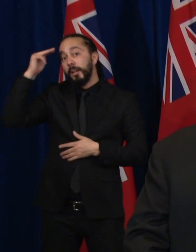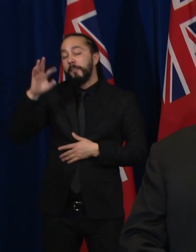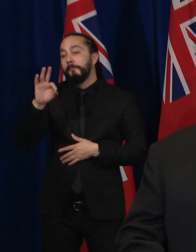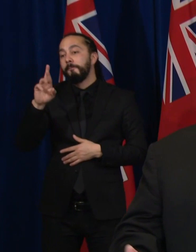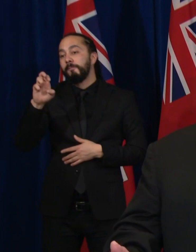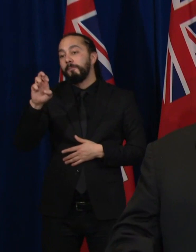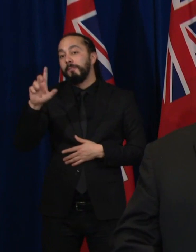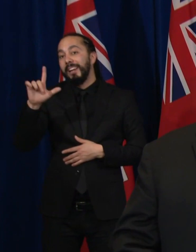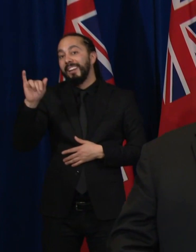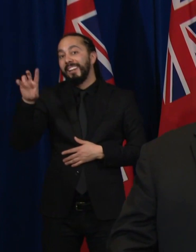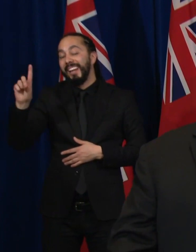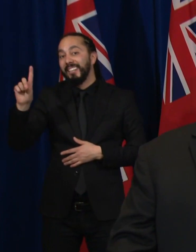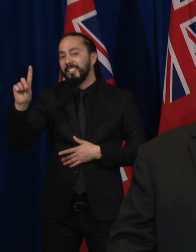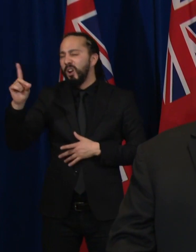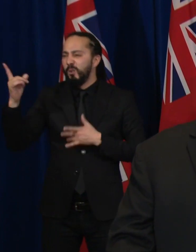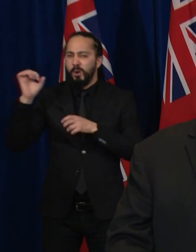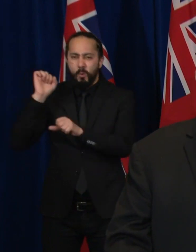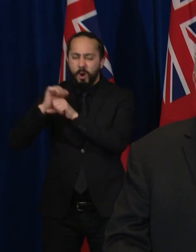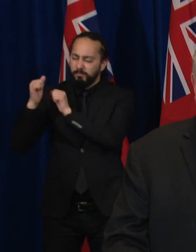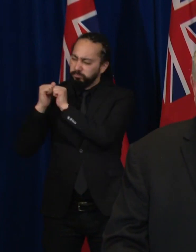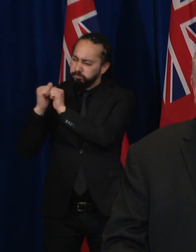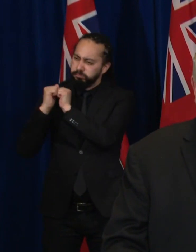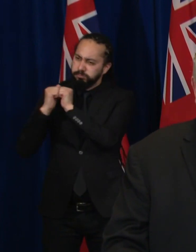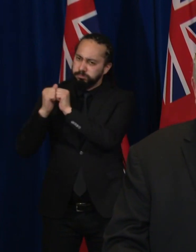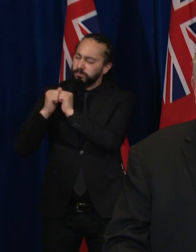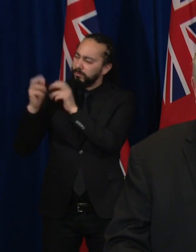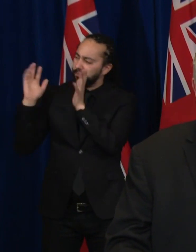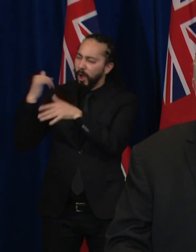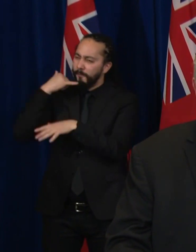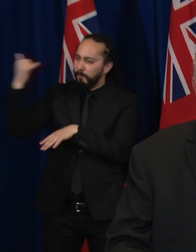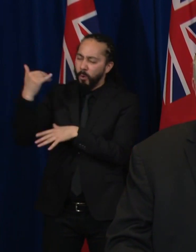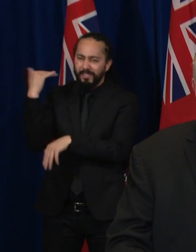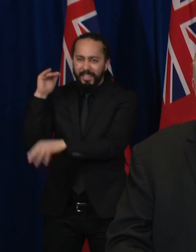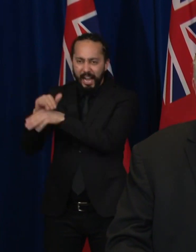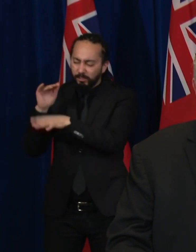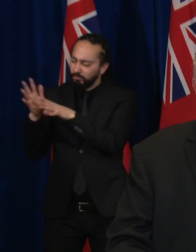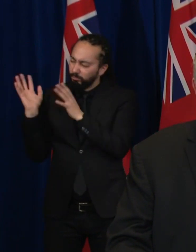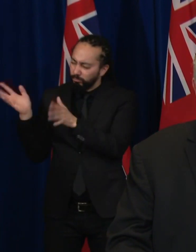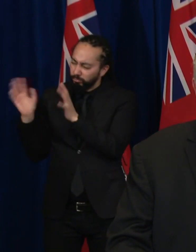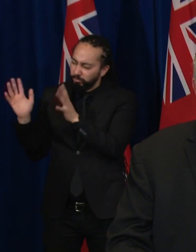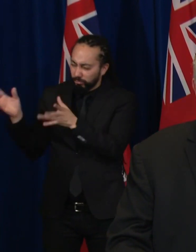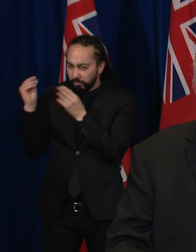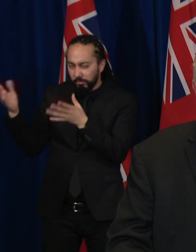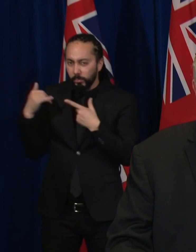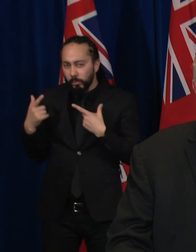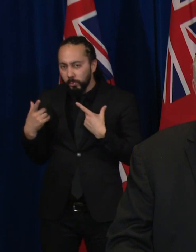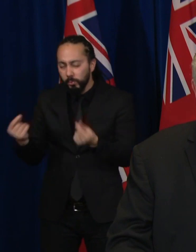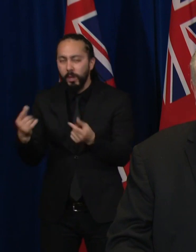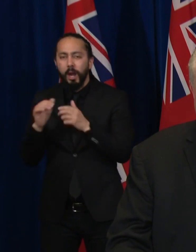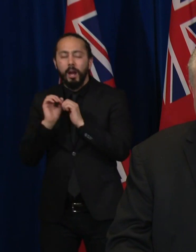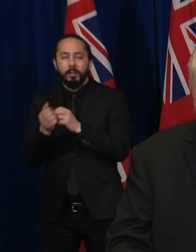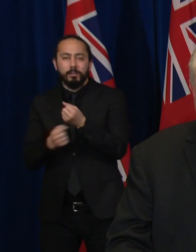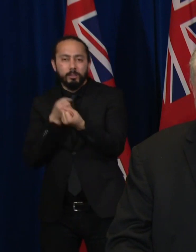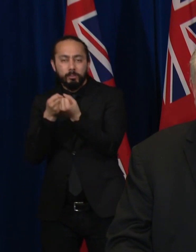Premier. I was on the phone again late last night with her telling her exactly what we're doing in support with the federal government.